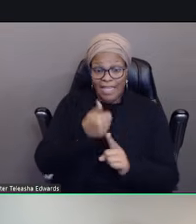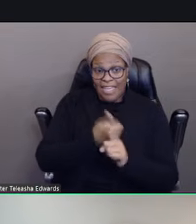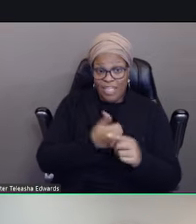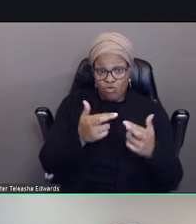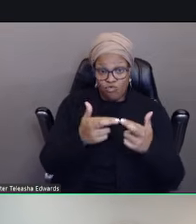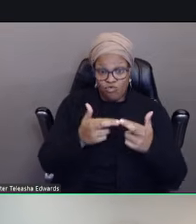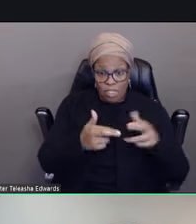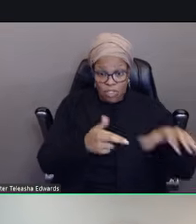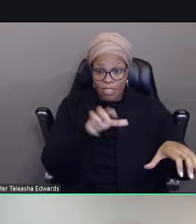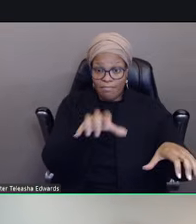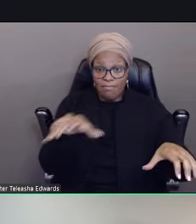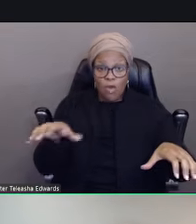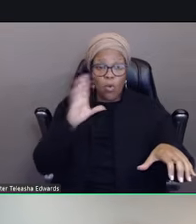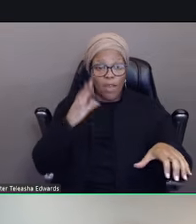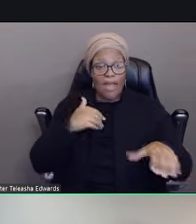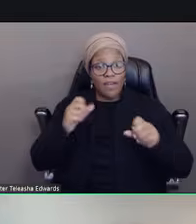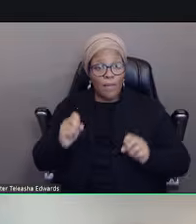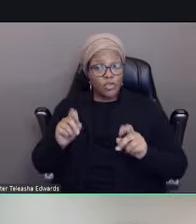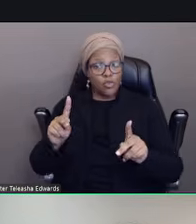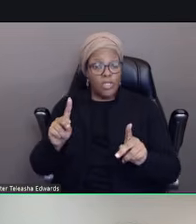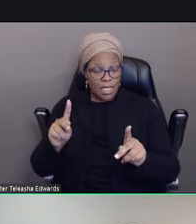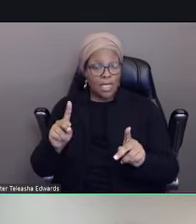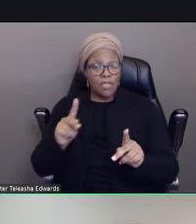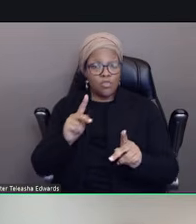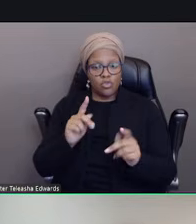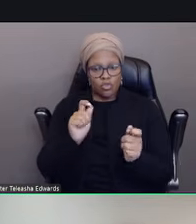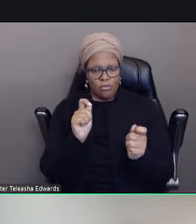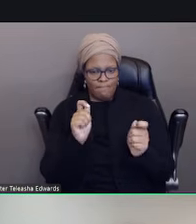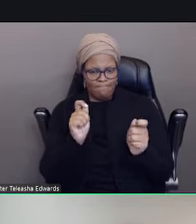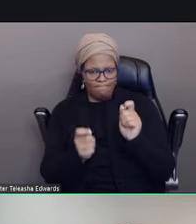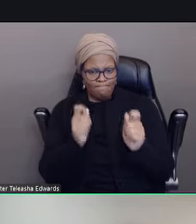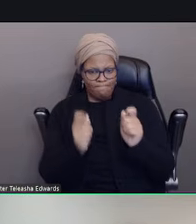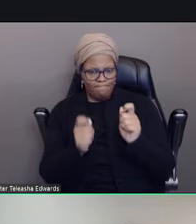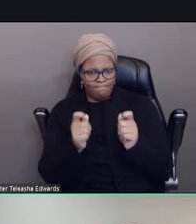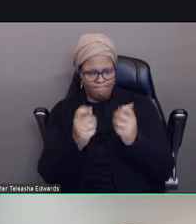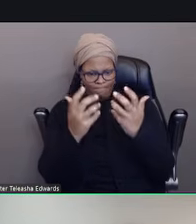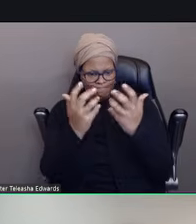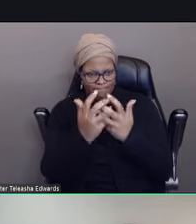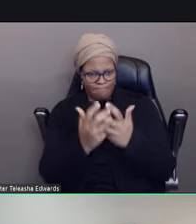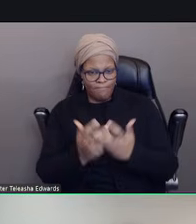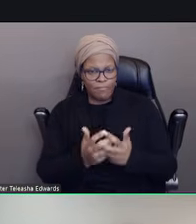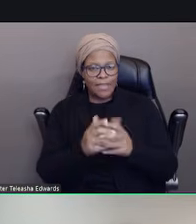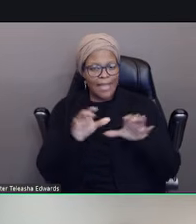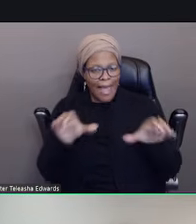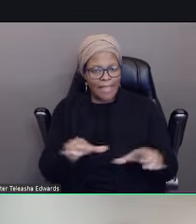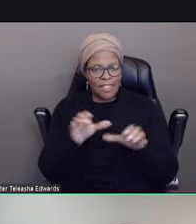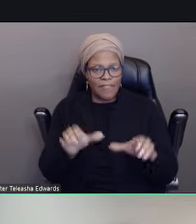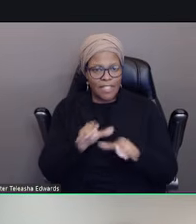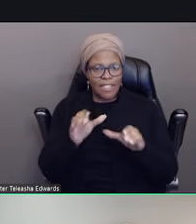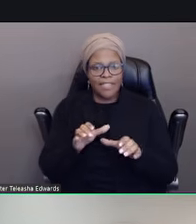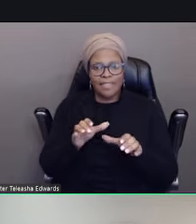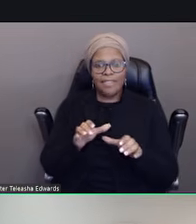with the leadership of the hub lead to customize um the activities and the package of services in